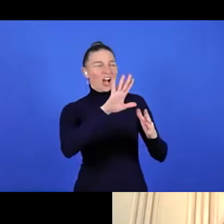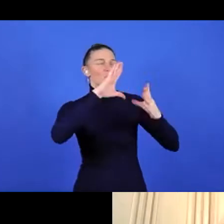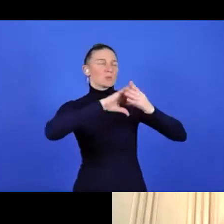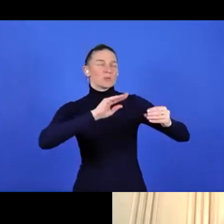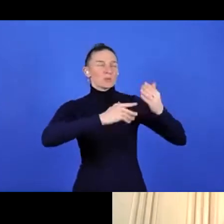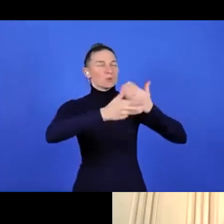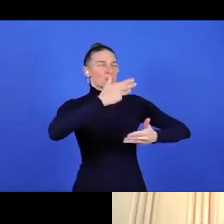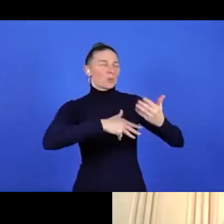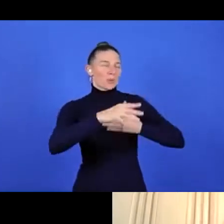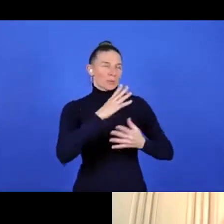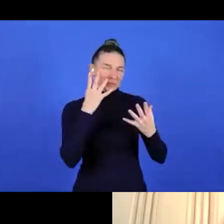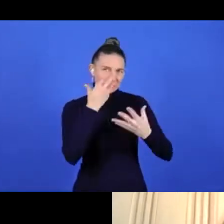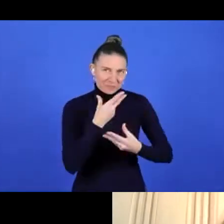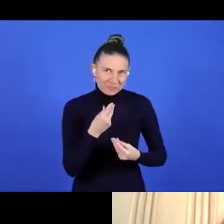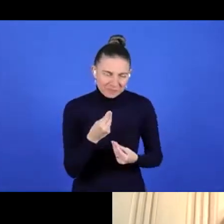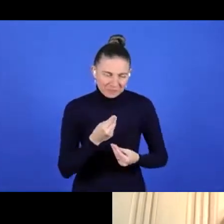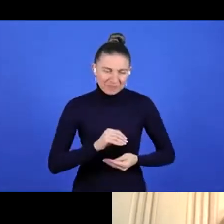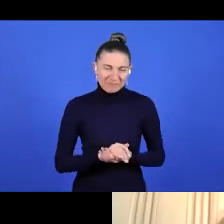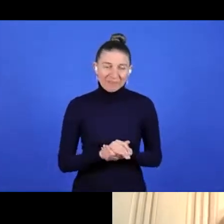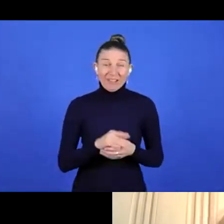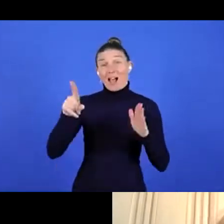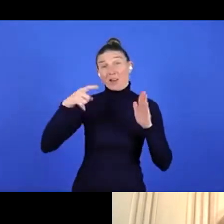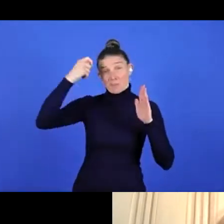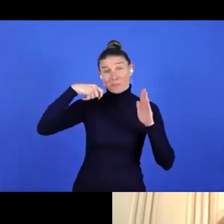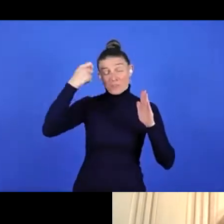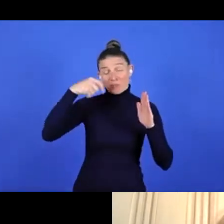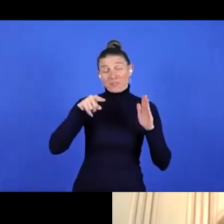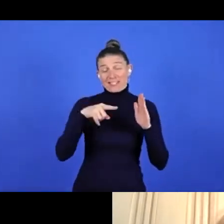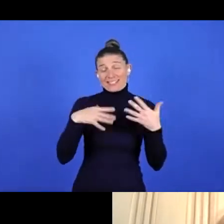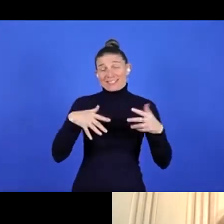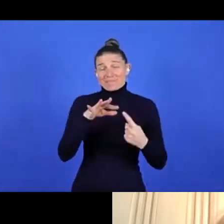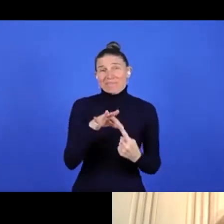. >> AVI BLAU: Yeah, thank you very